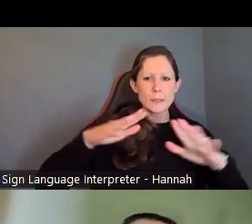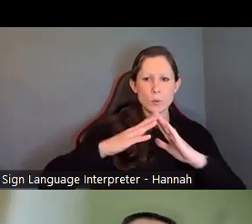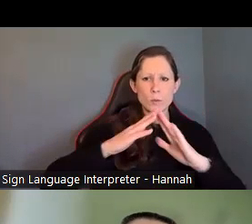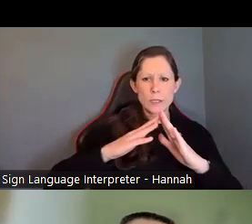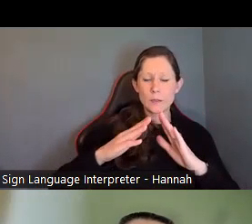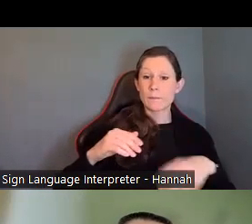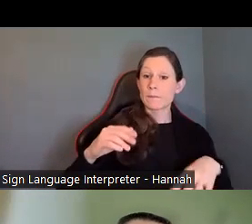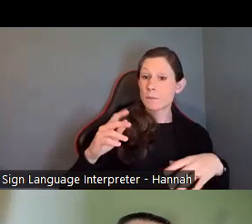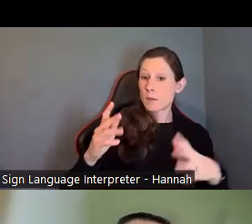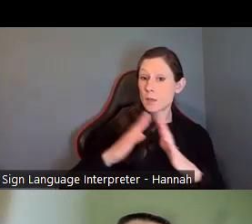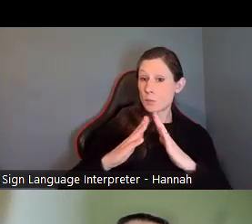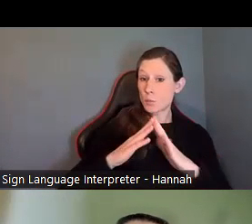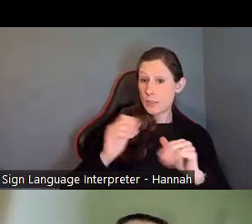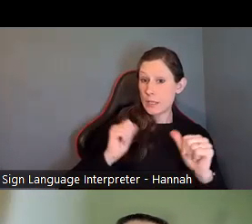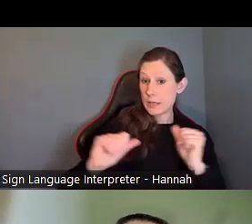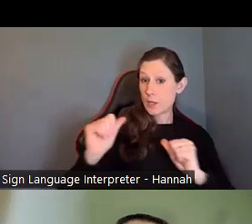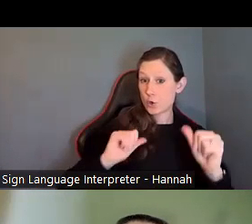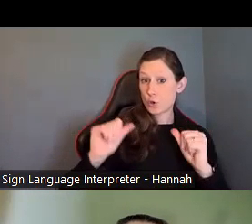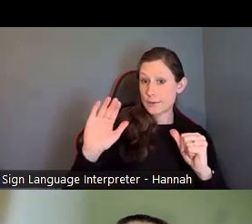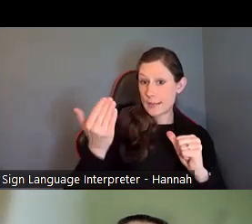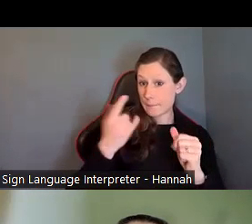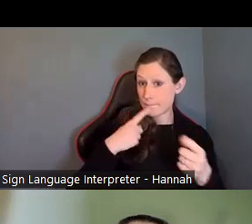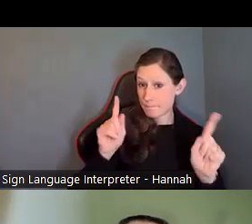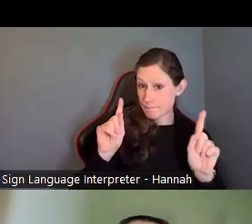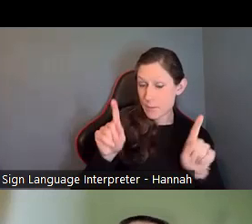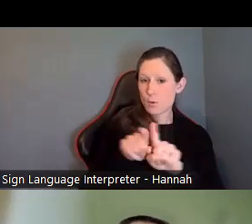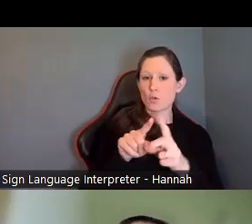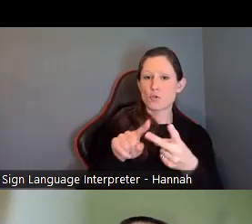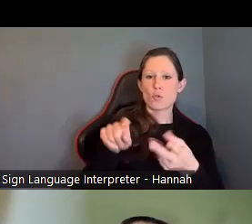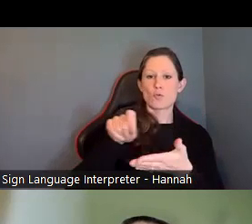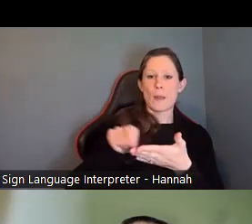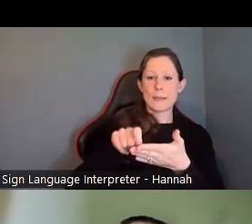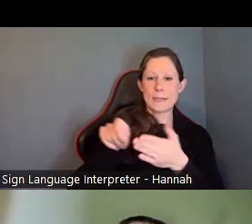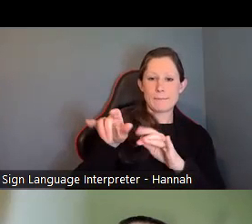effective as well as writing. Natasha: Sure.